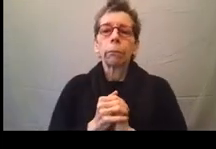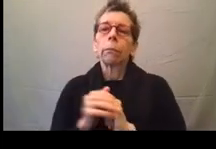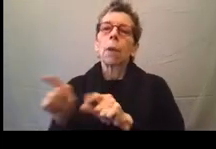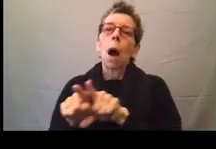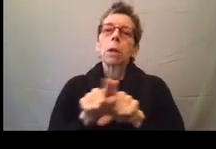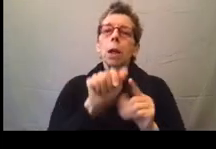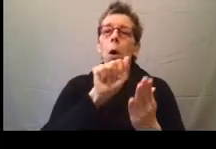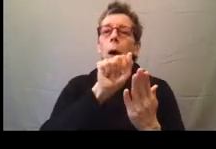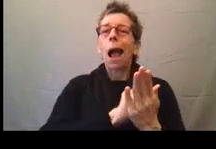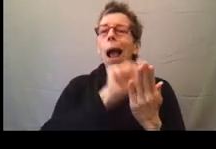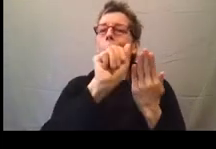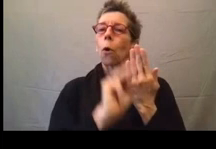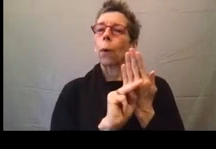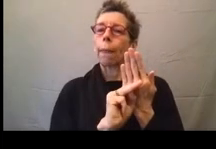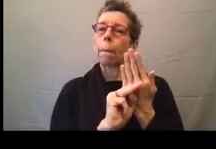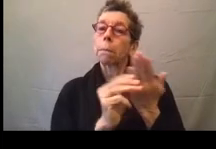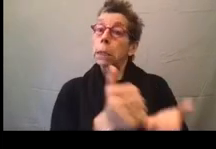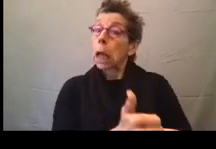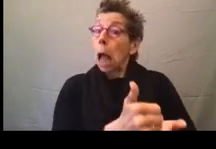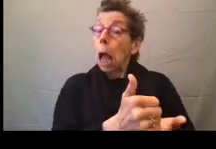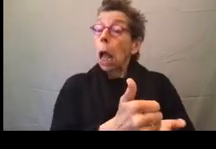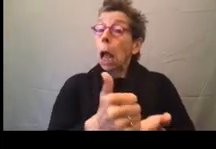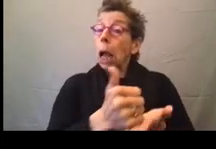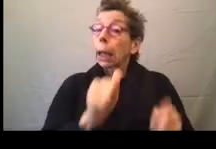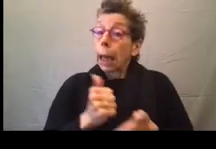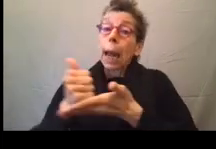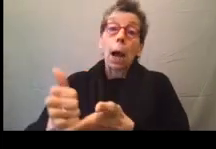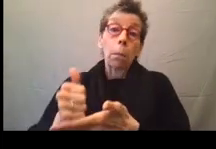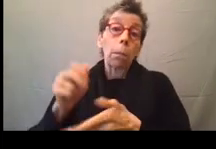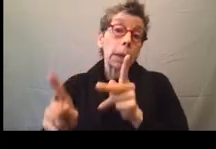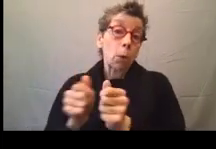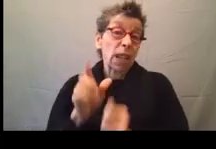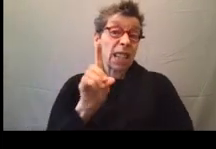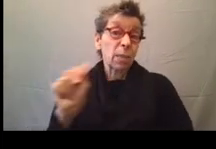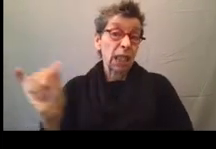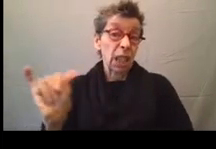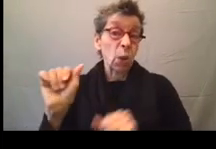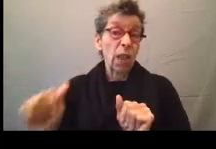tools can be useful for job seekers with disabilities and job applicants with disabilities and I